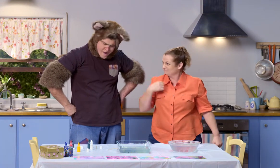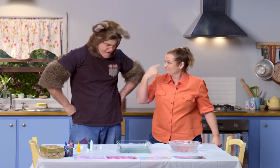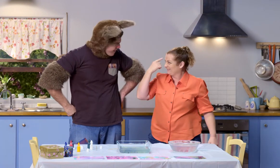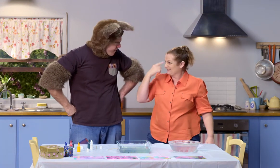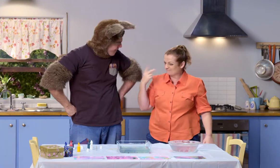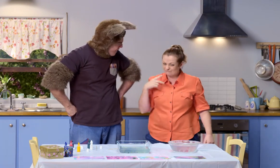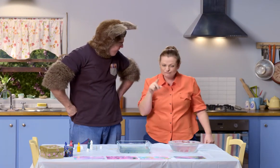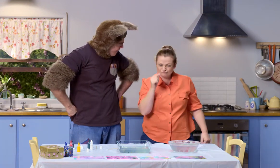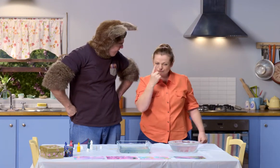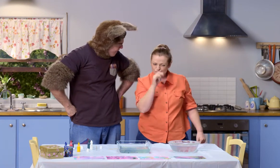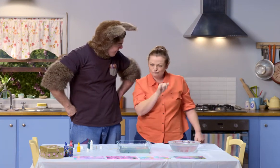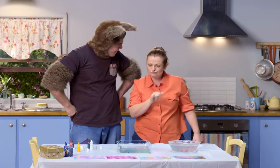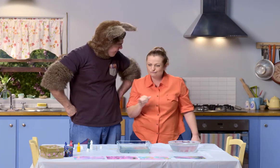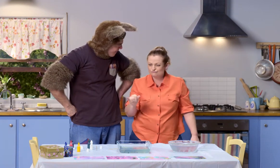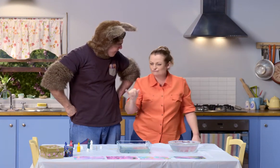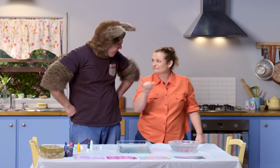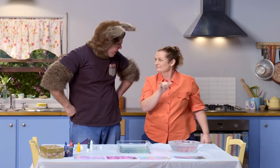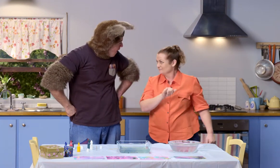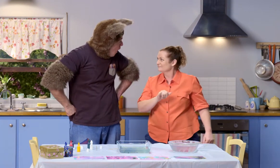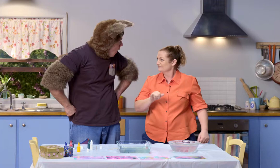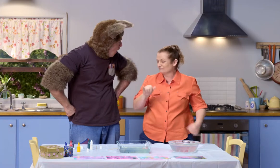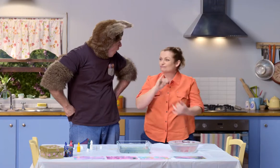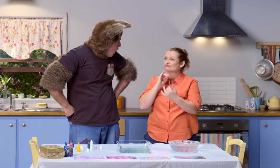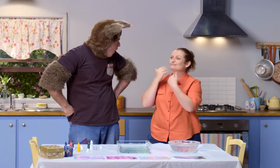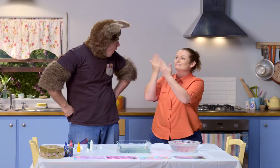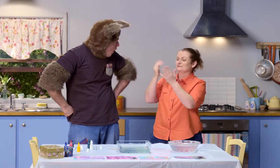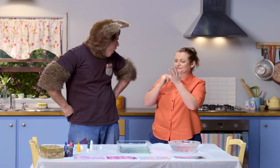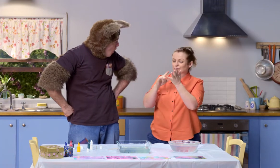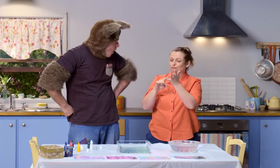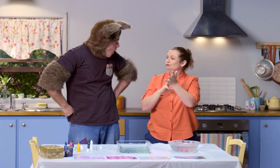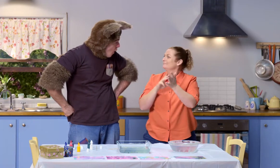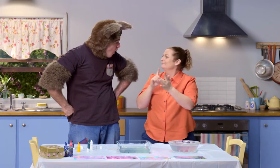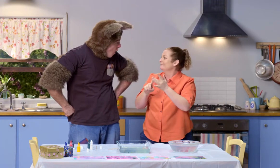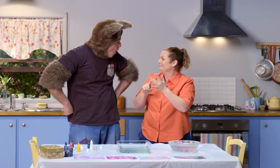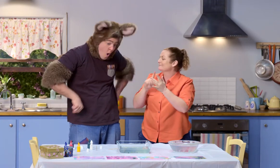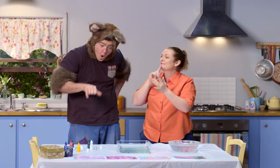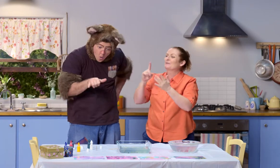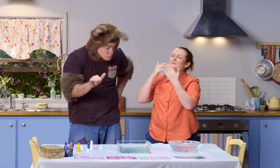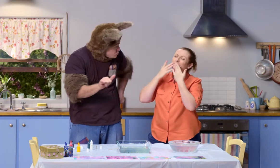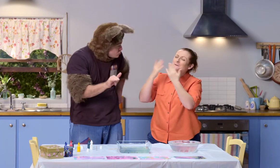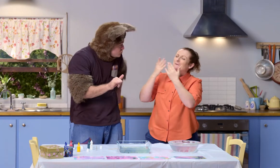Now we have to pick one to give to Sumi as a thankyou card,